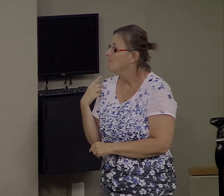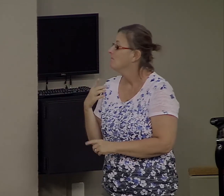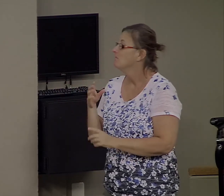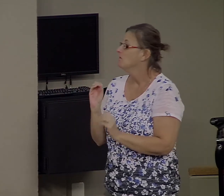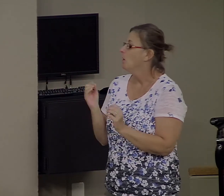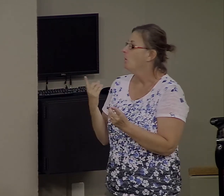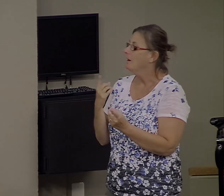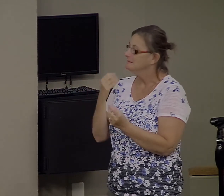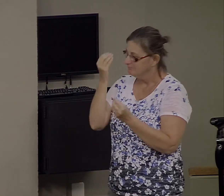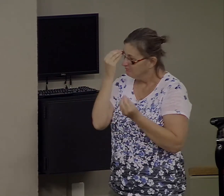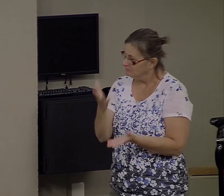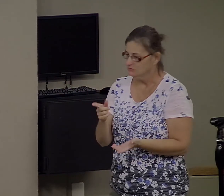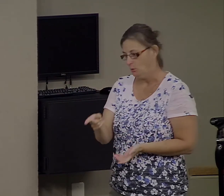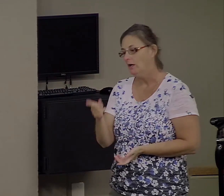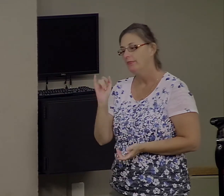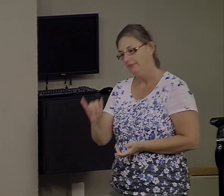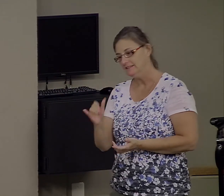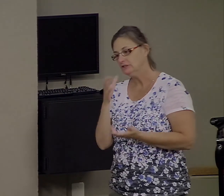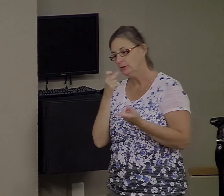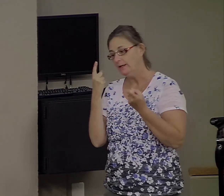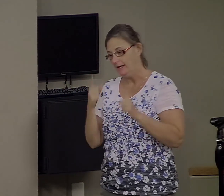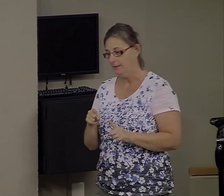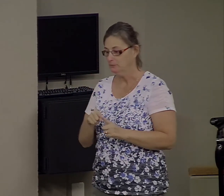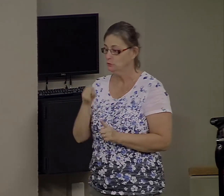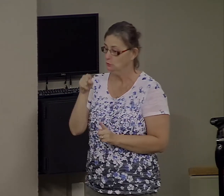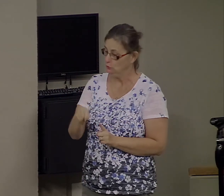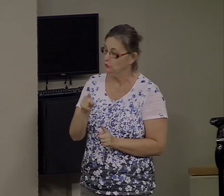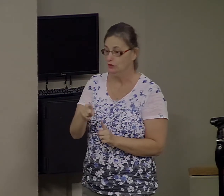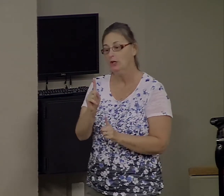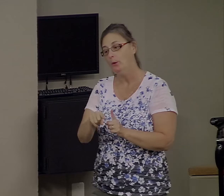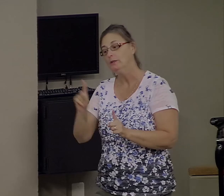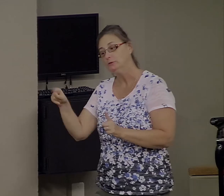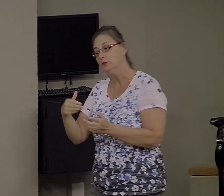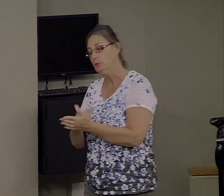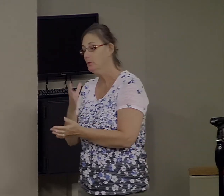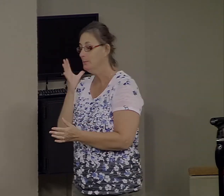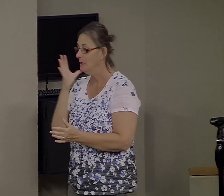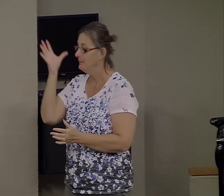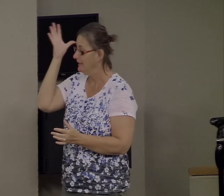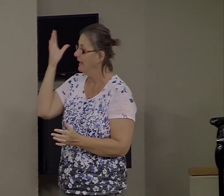has really prepared them, nobody has said, hey, this is going to happen in life and when that happens,